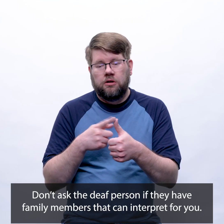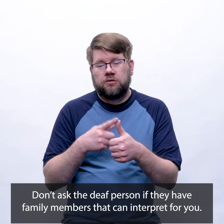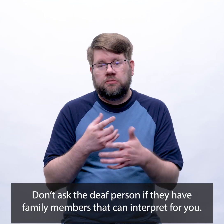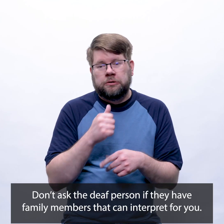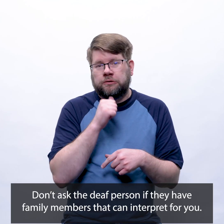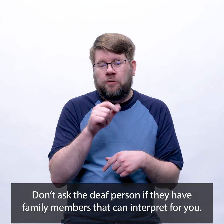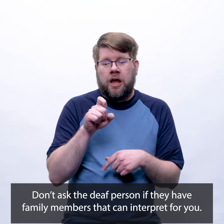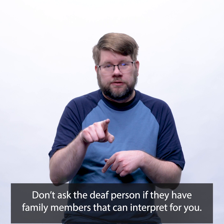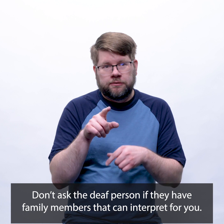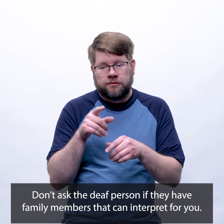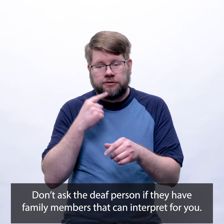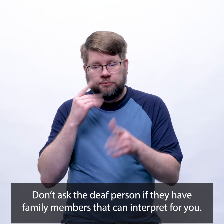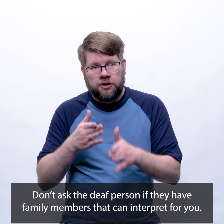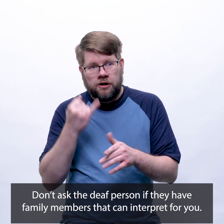[Sign language]